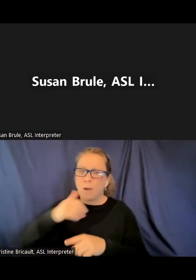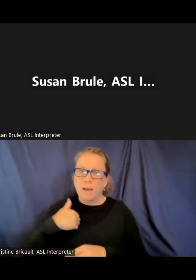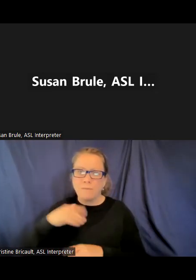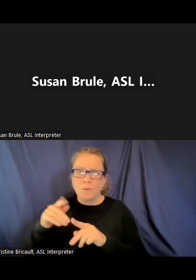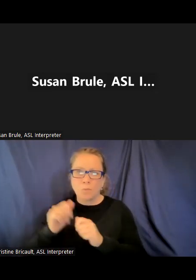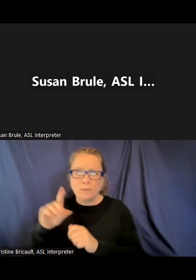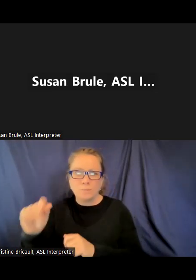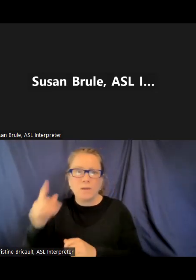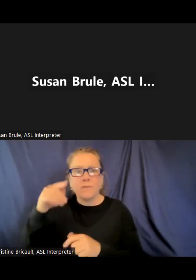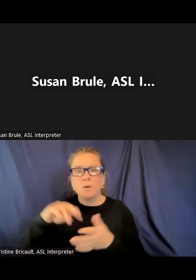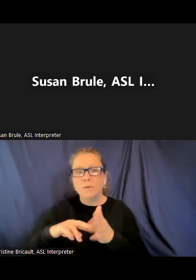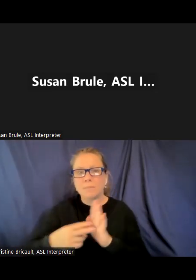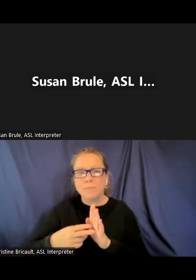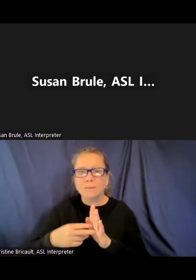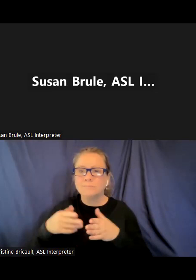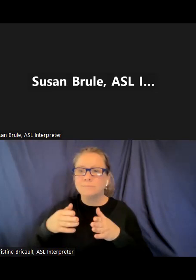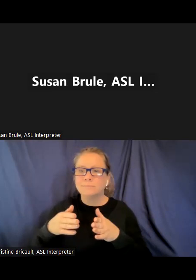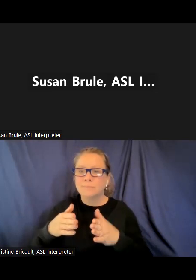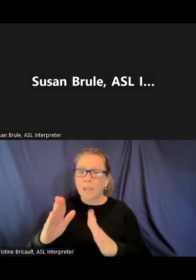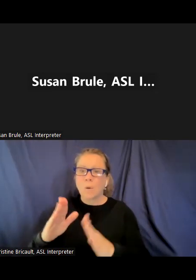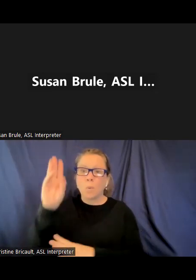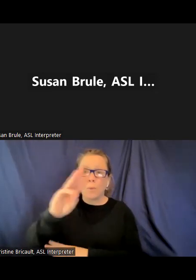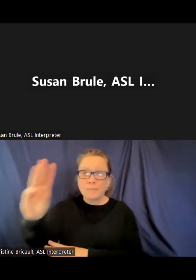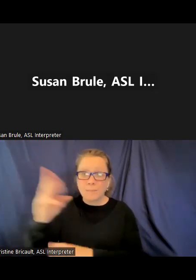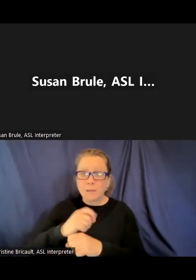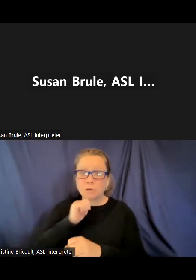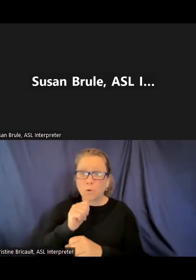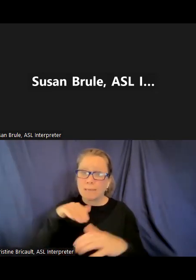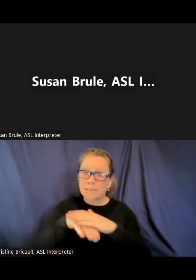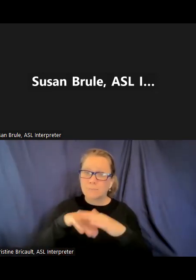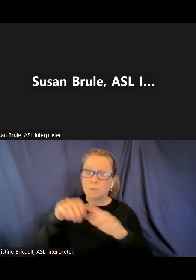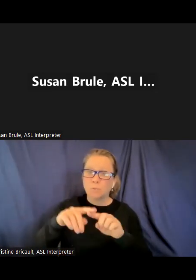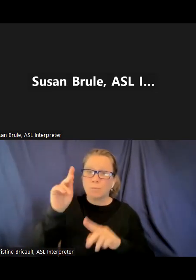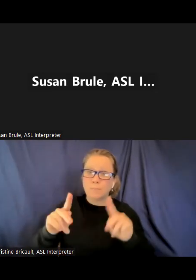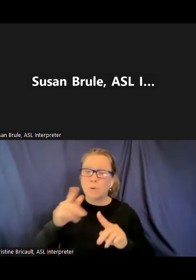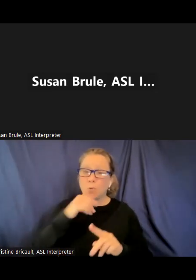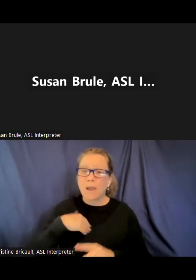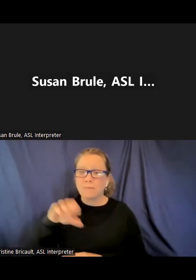DFSH making sure your website is accessible to people using screen readers, or people using keyboard only.